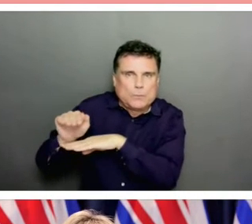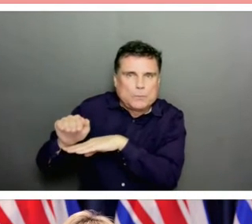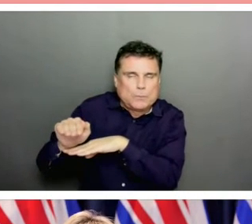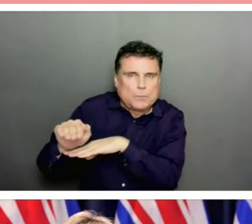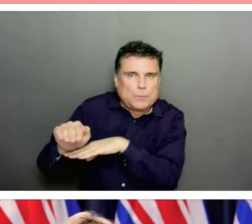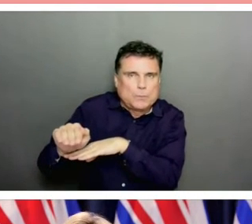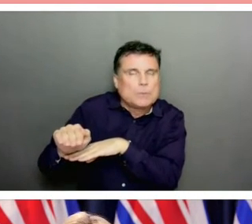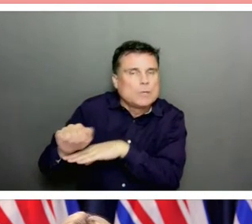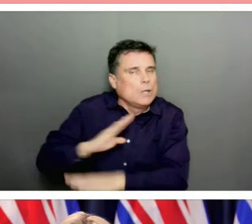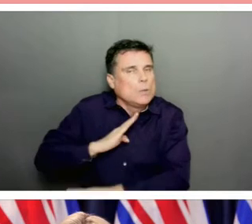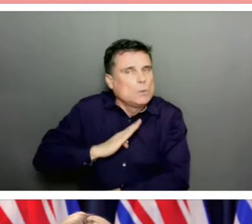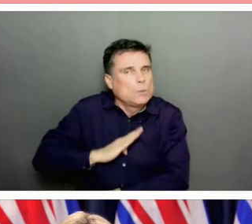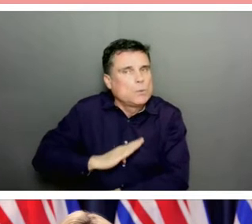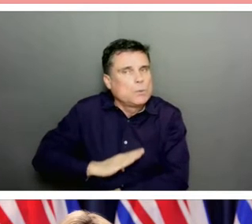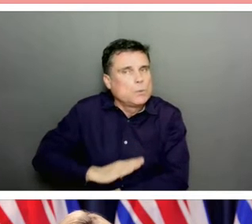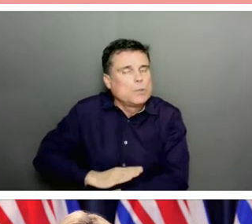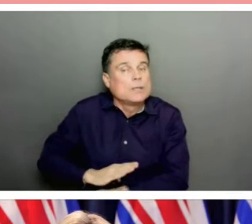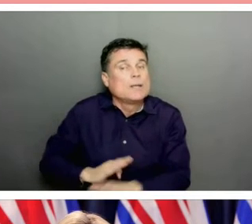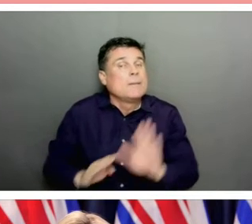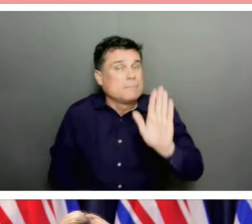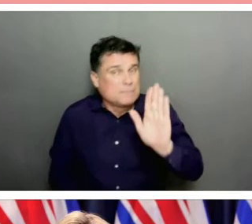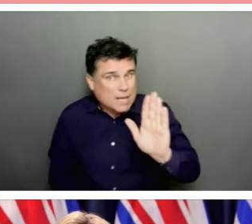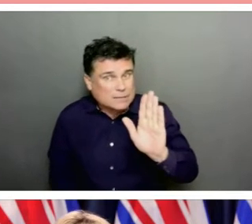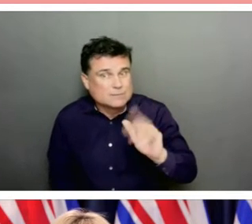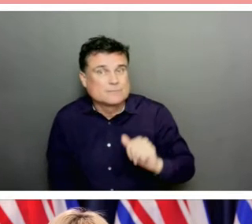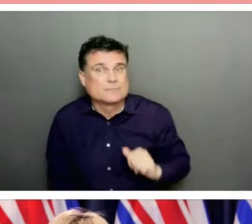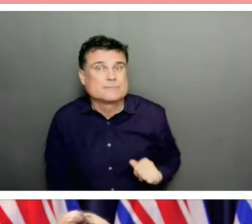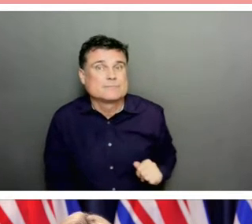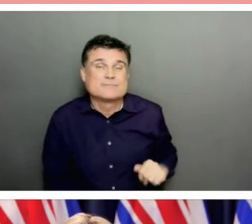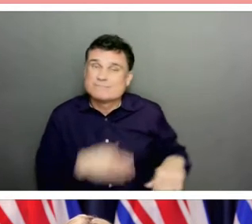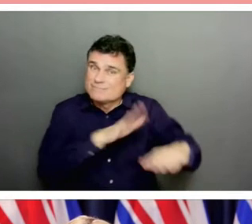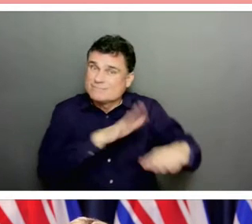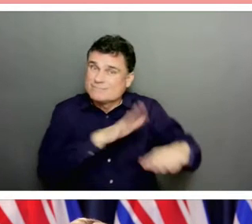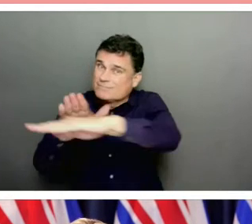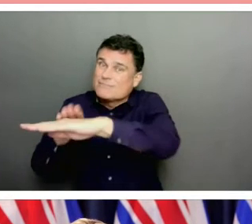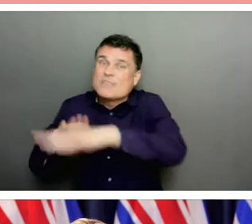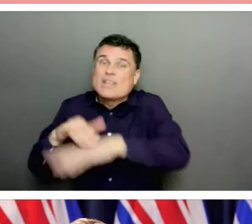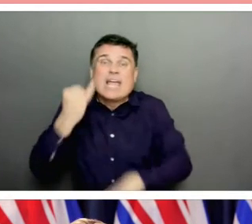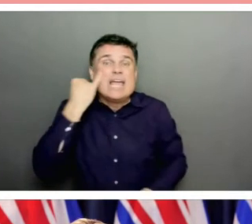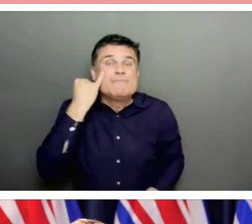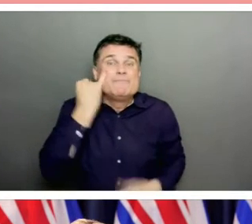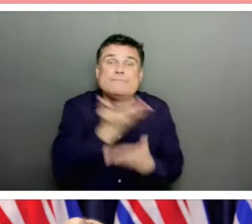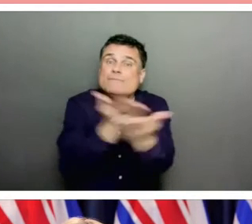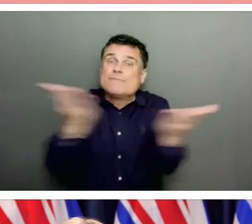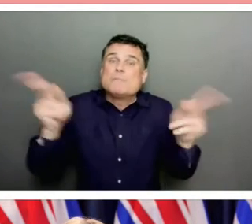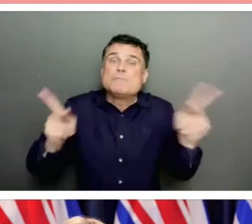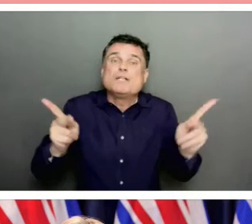would not take much for us to get back into a danger zone again. We are probably